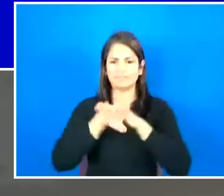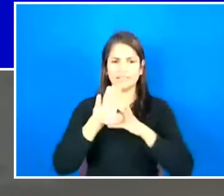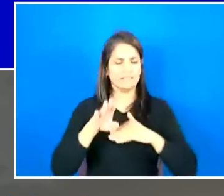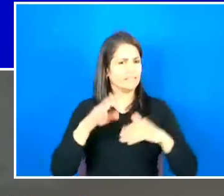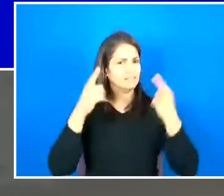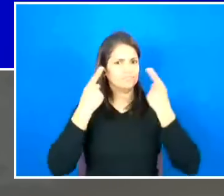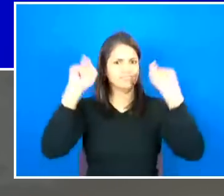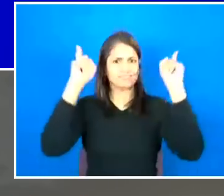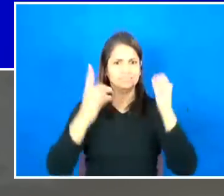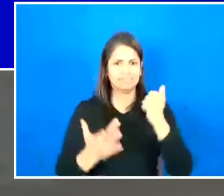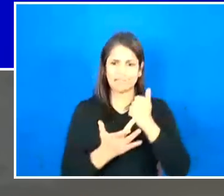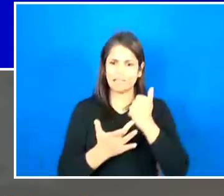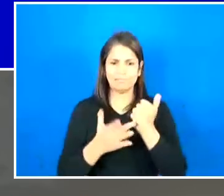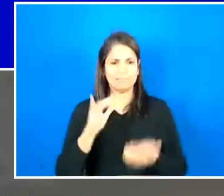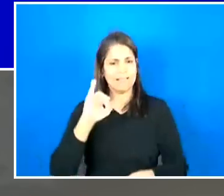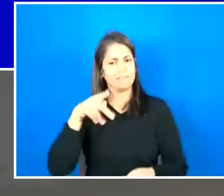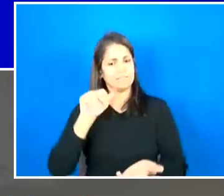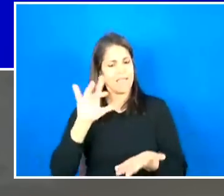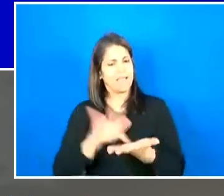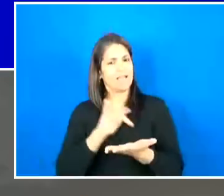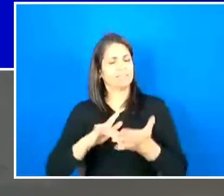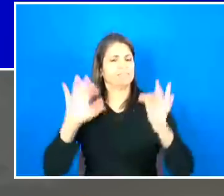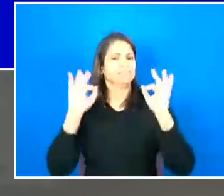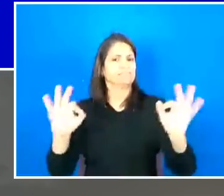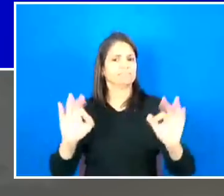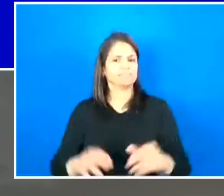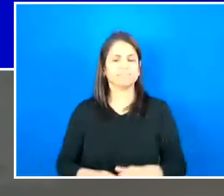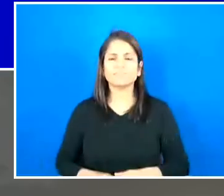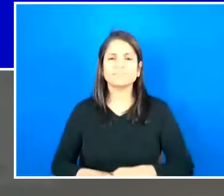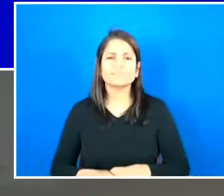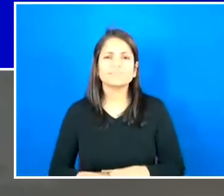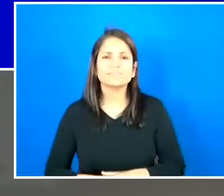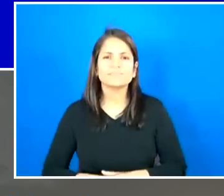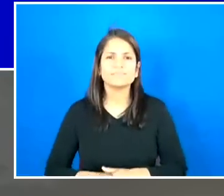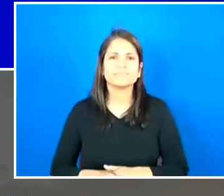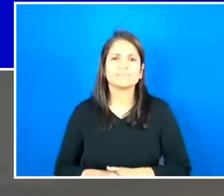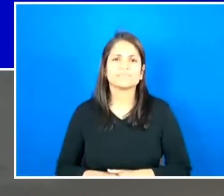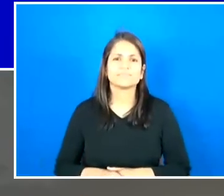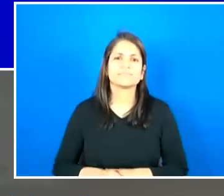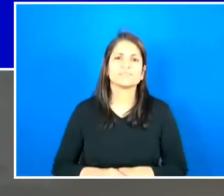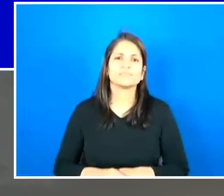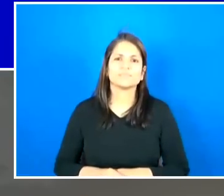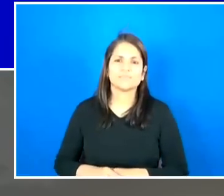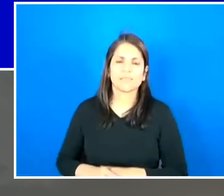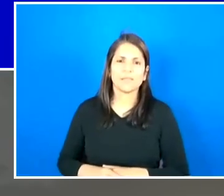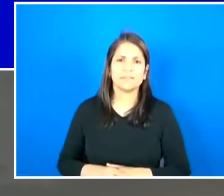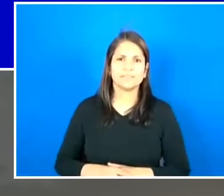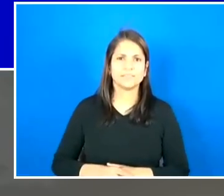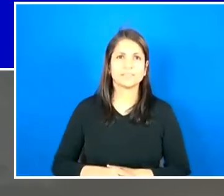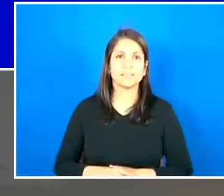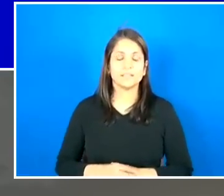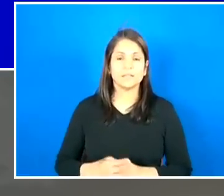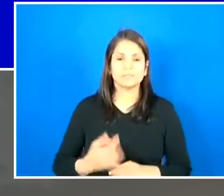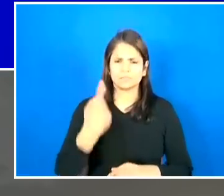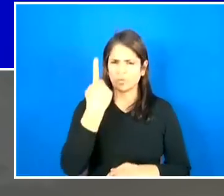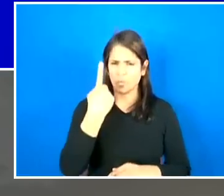ONLINE LEARNING IN THE MONTHS AHEAD.